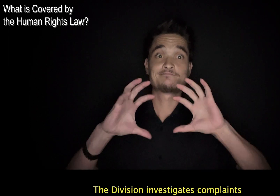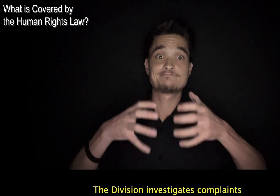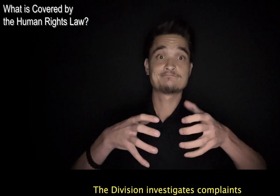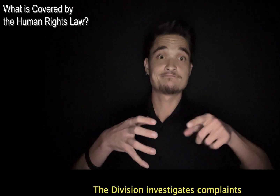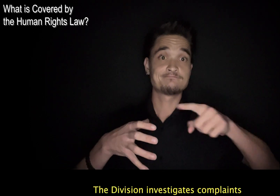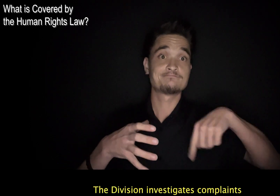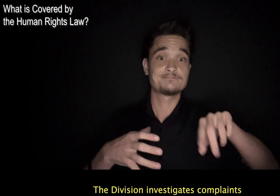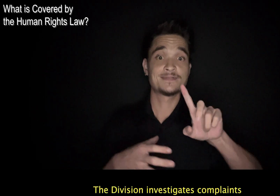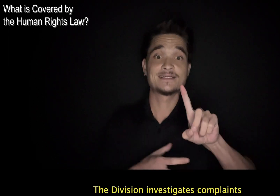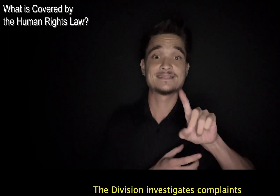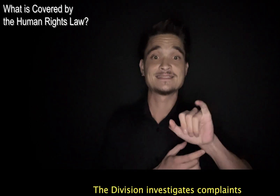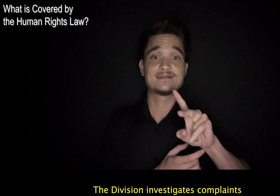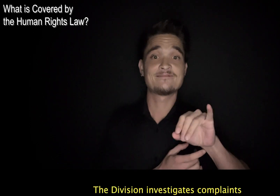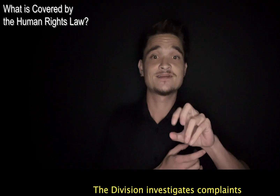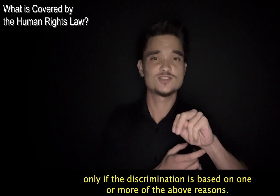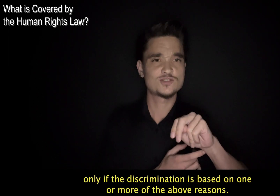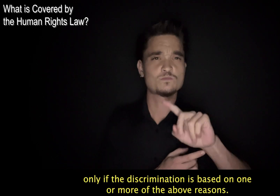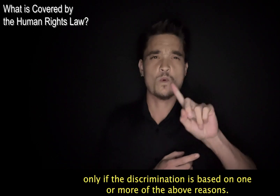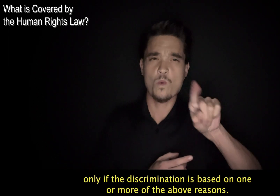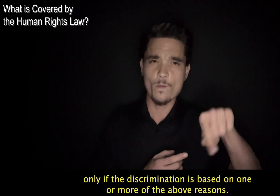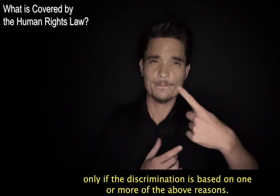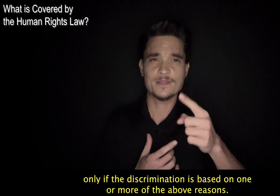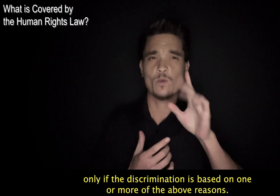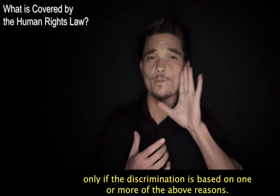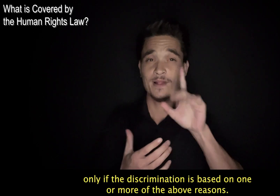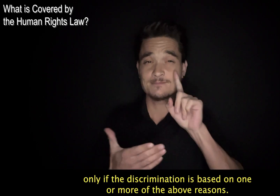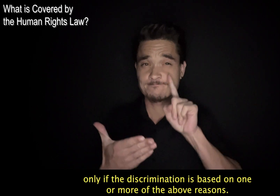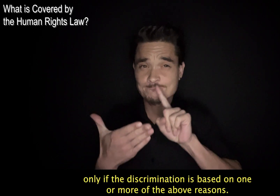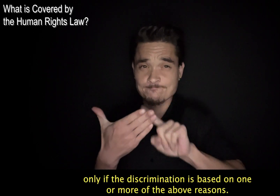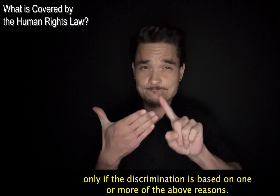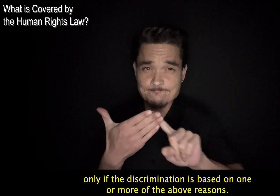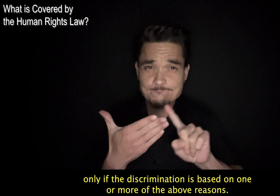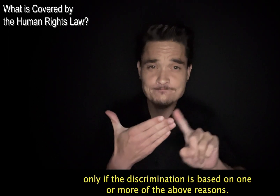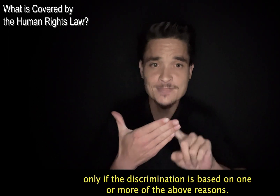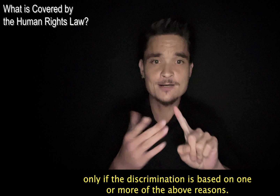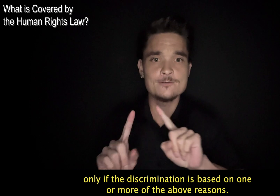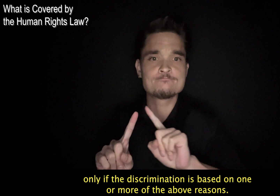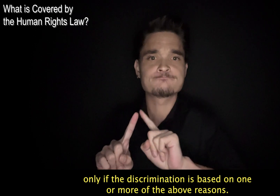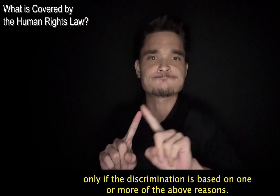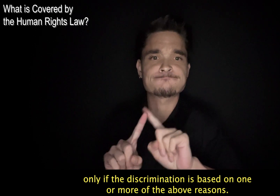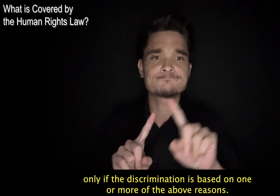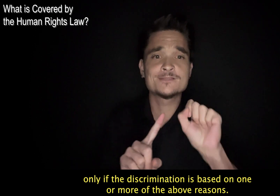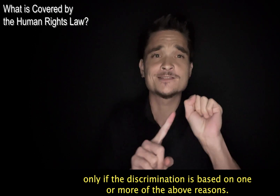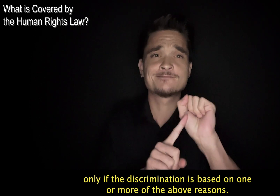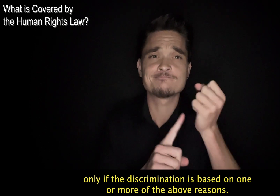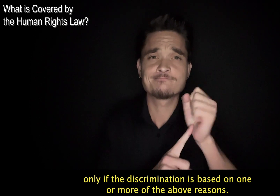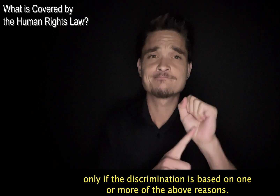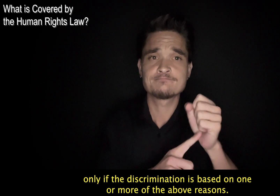The Division investigates complaints only if the discrimination is based on one or more of the above reasons.